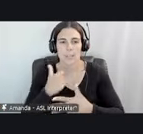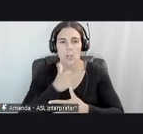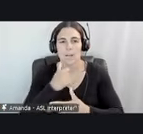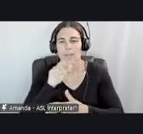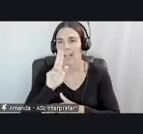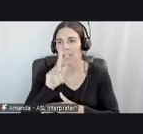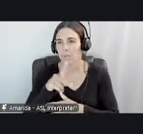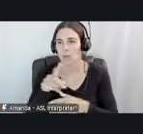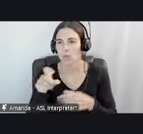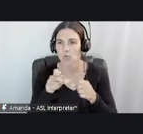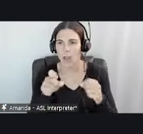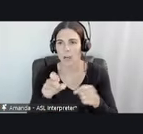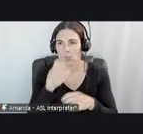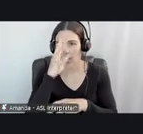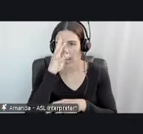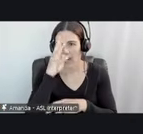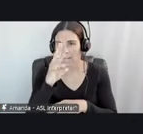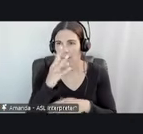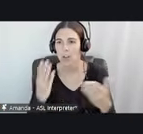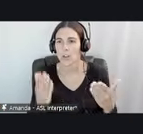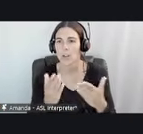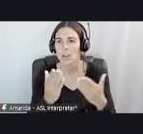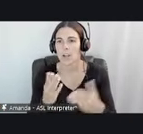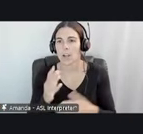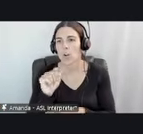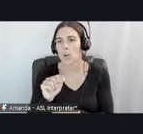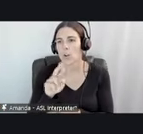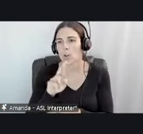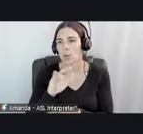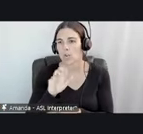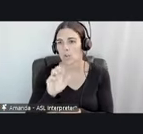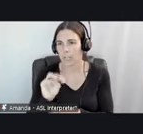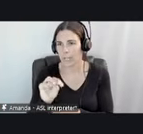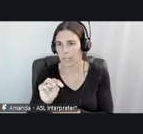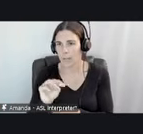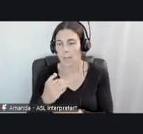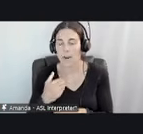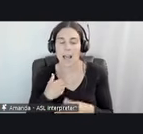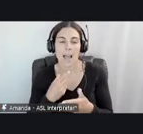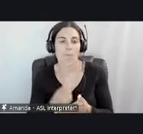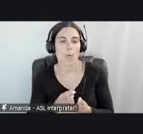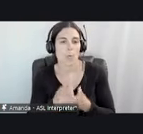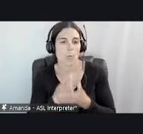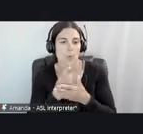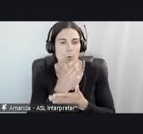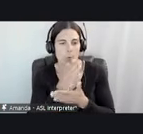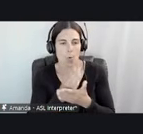and innovation uh here at Trillium and have the privilege of being part of this incredible